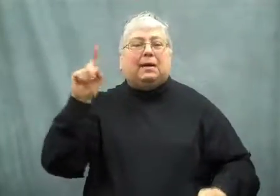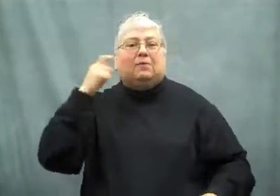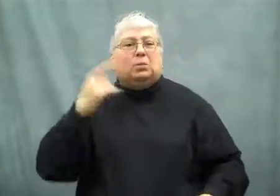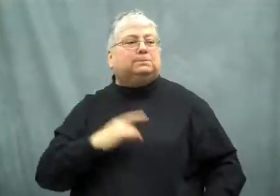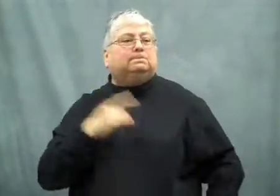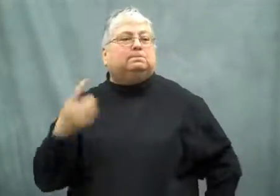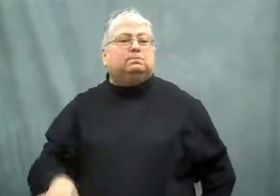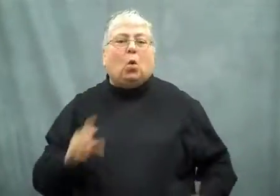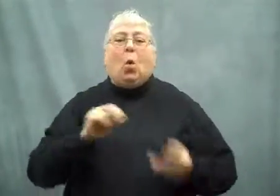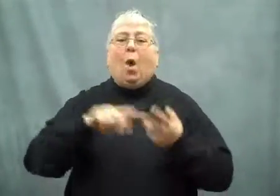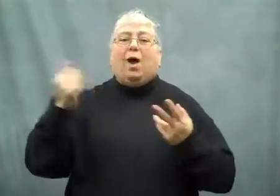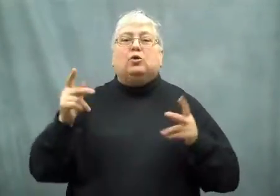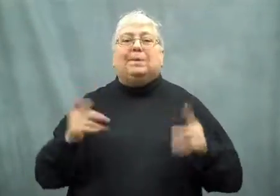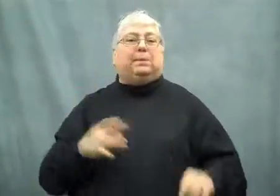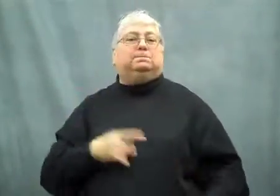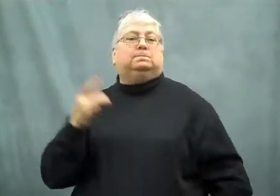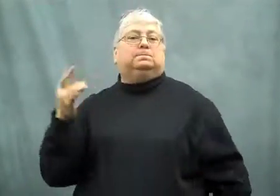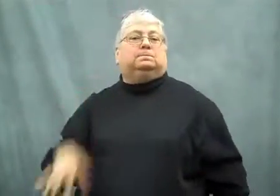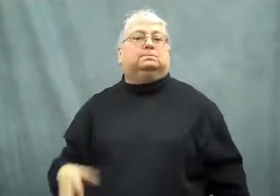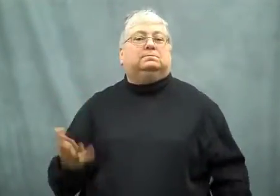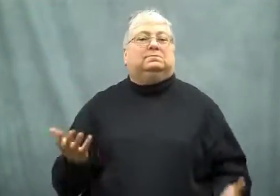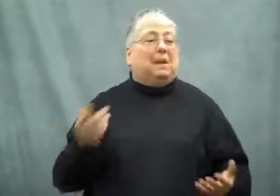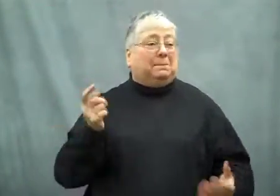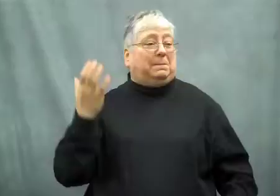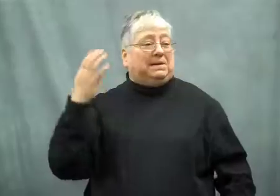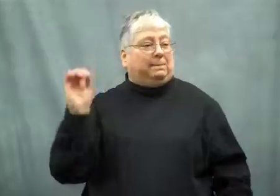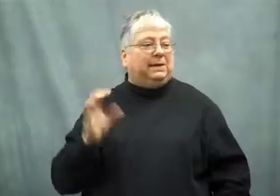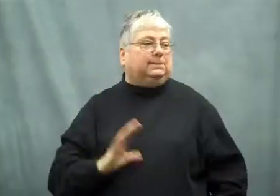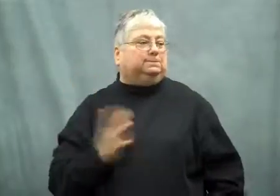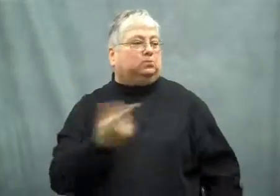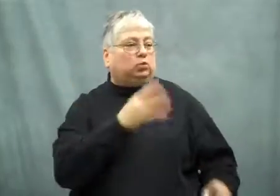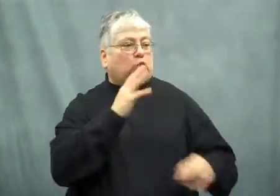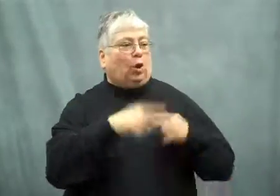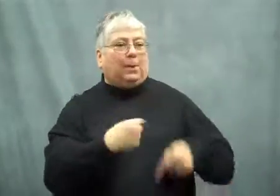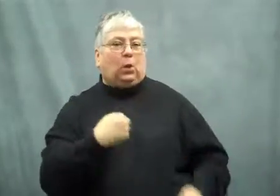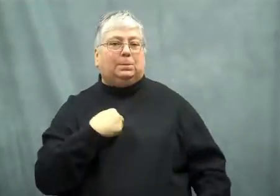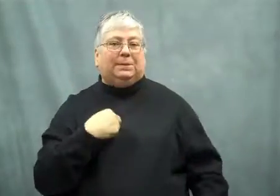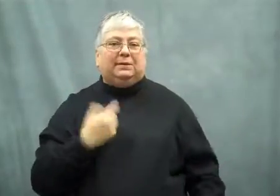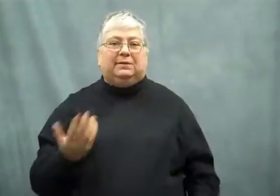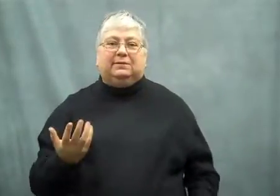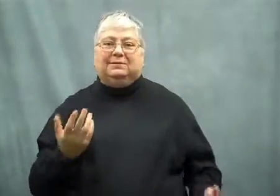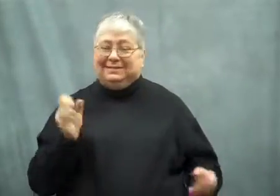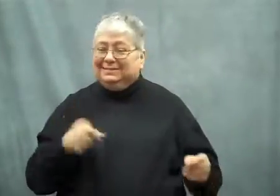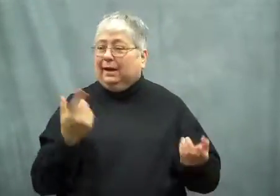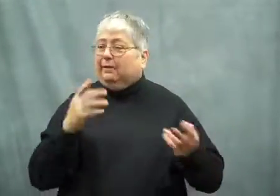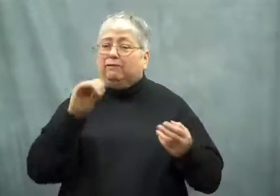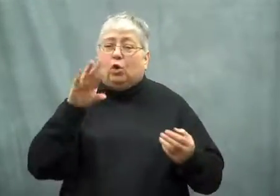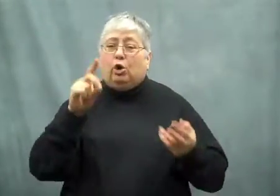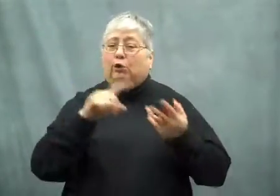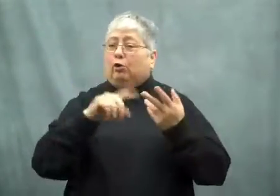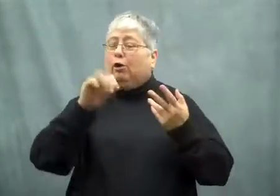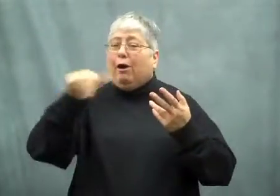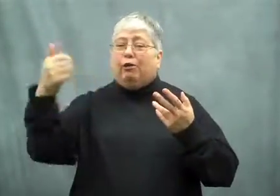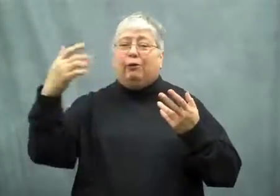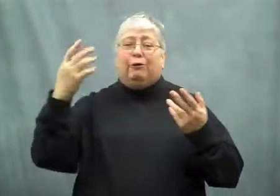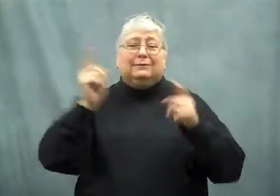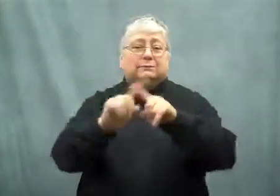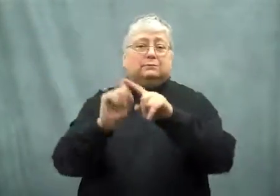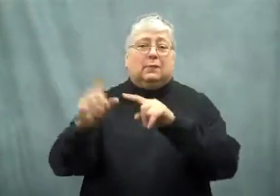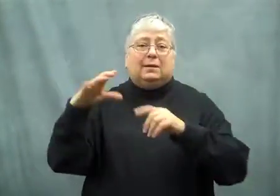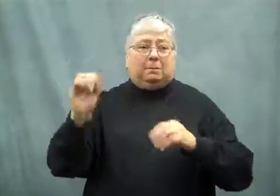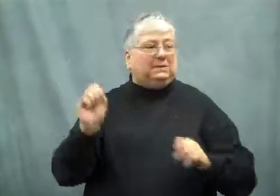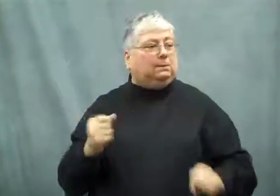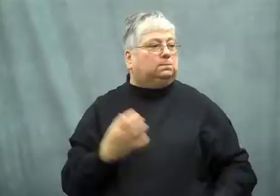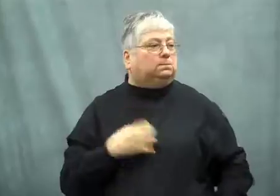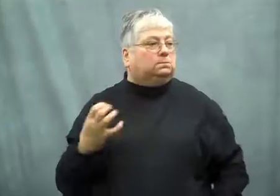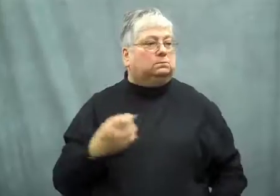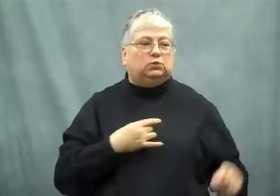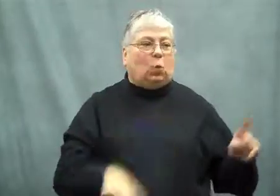but the government or an individual or company objected to what was said on the site.